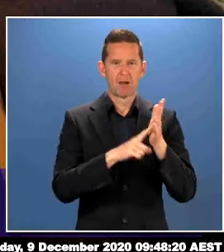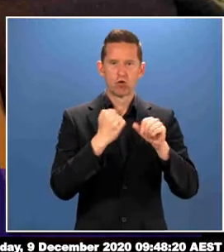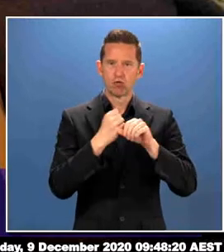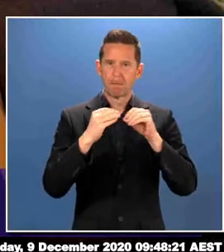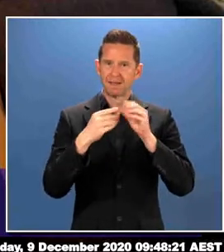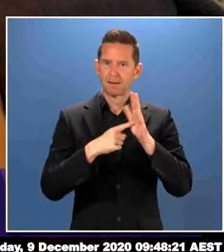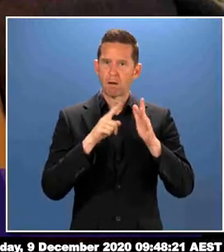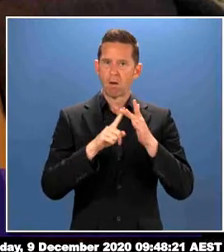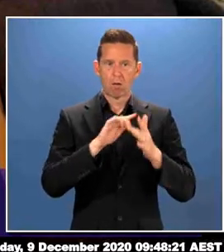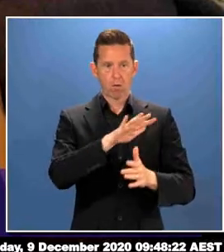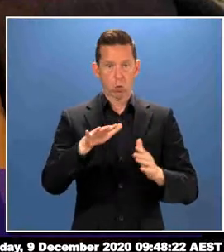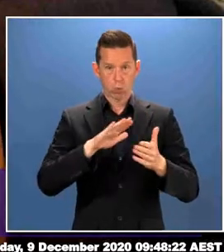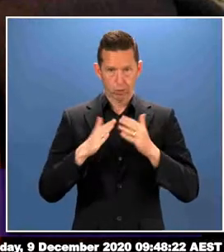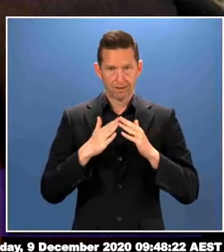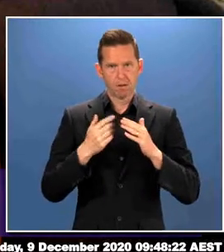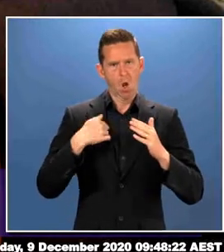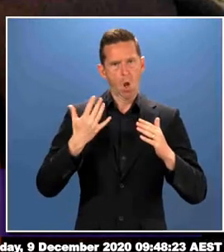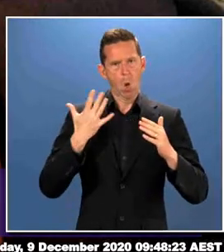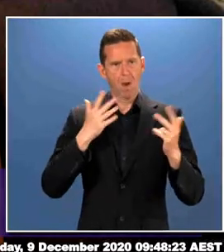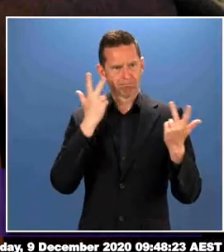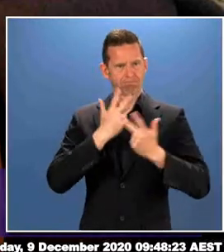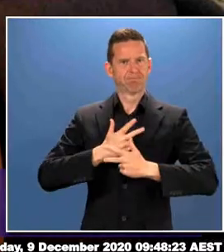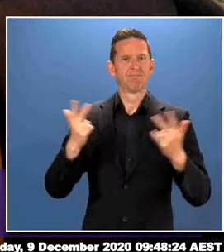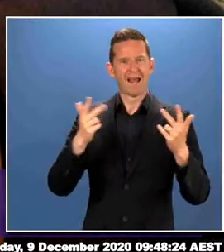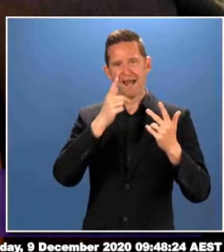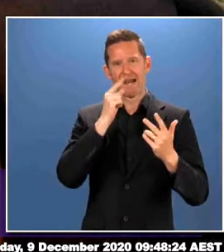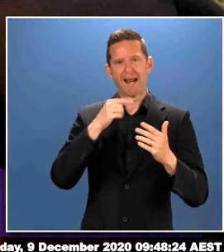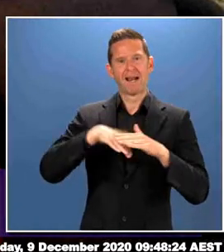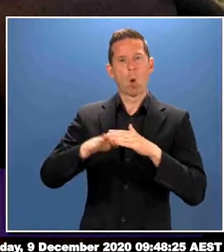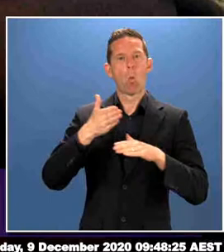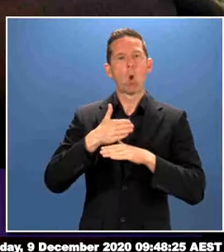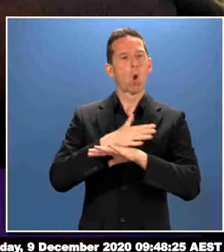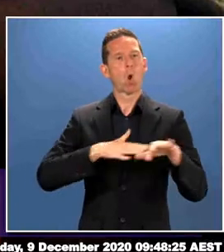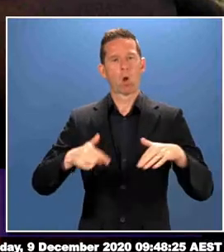wanted to be celebrated and promoted within the workforce, but often it